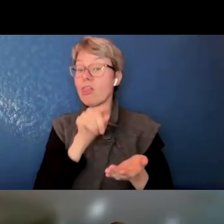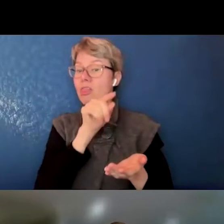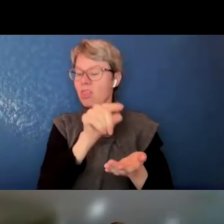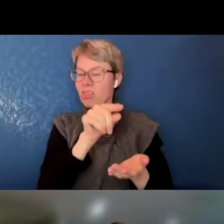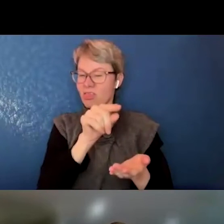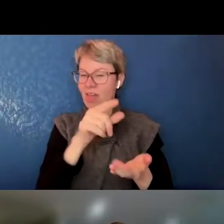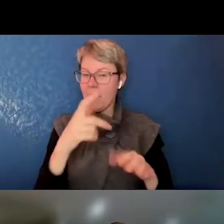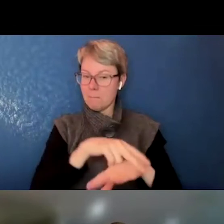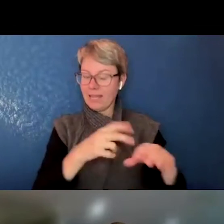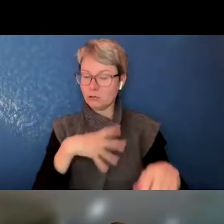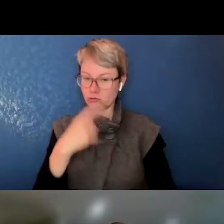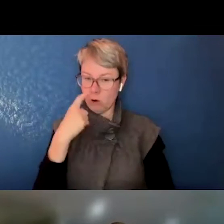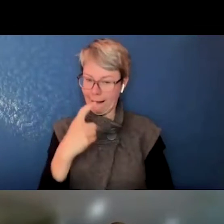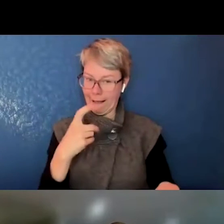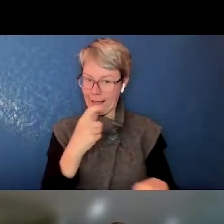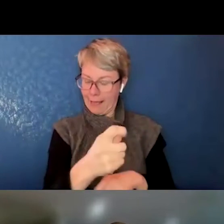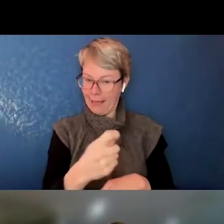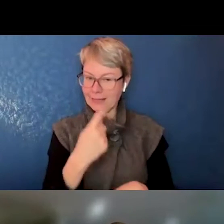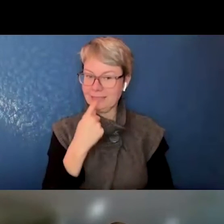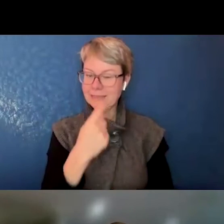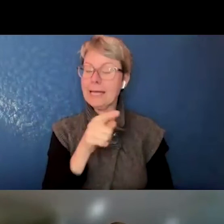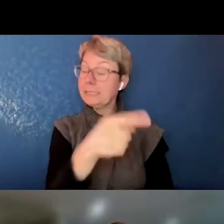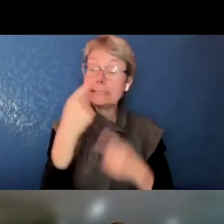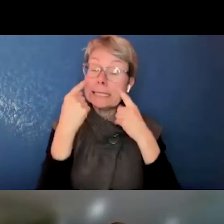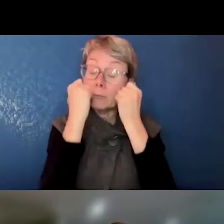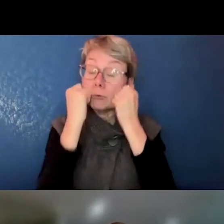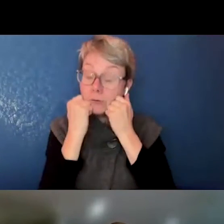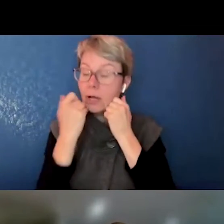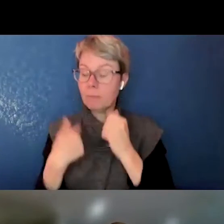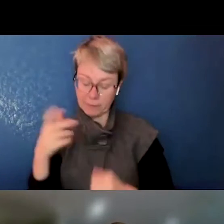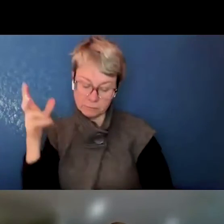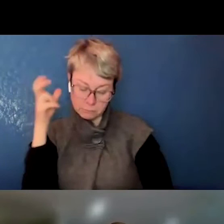conversations that was captured by that telephone intercept I heard um the young person speaking